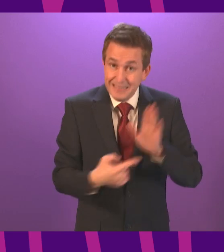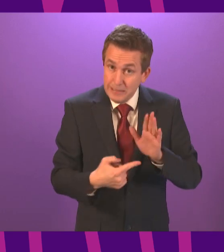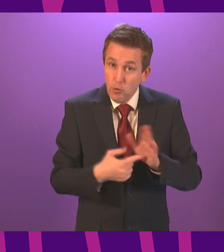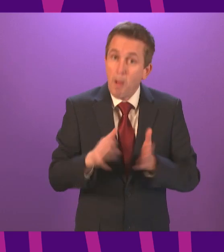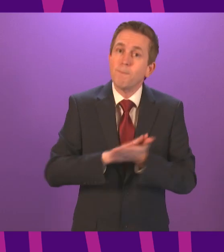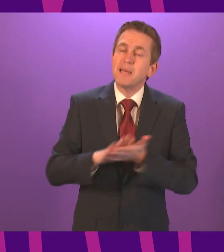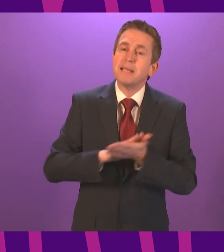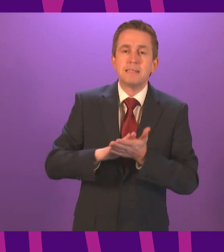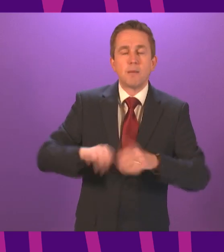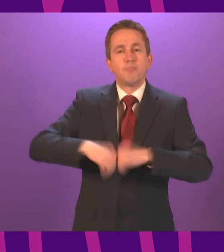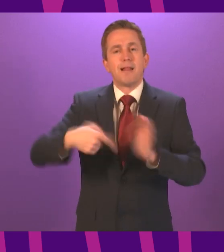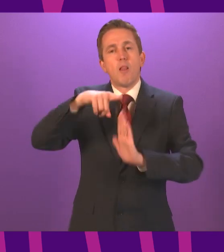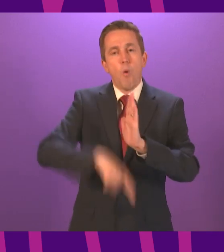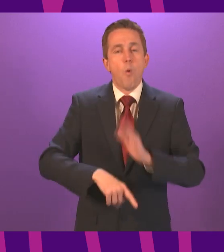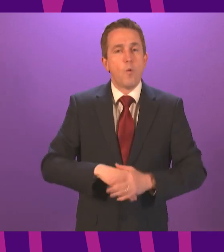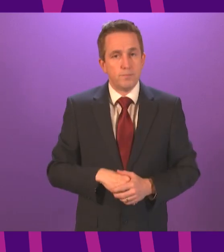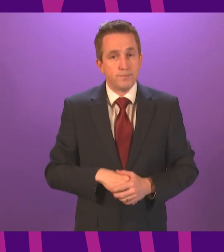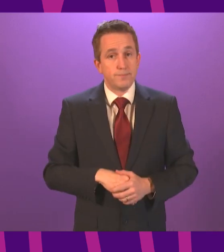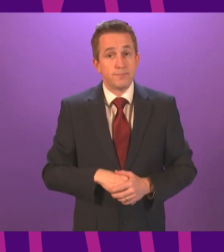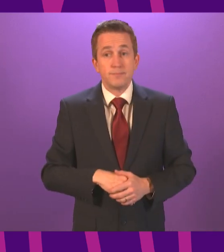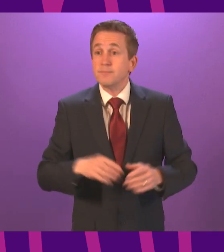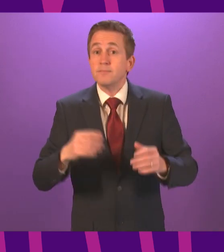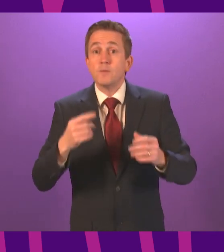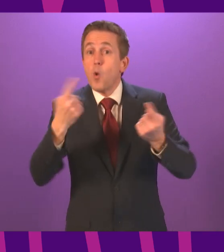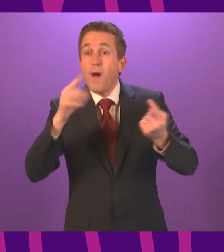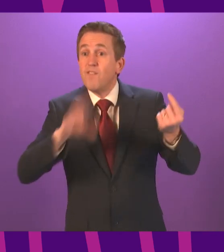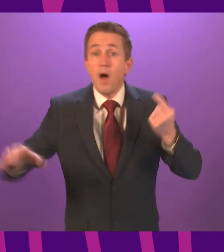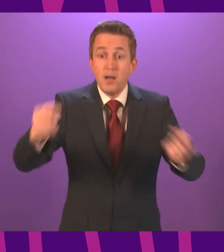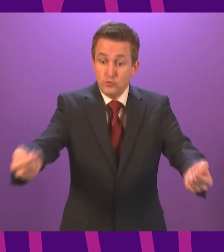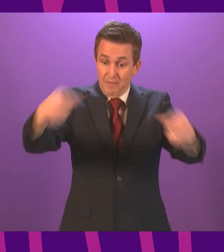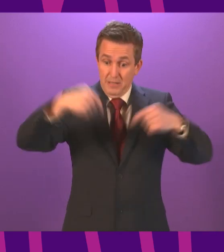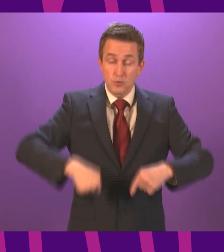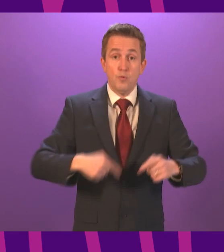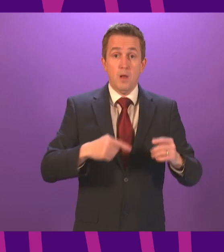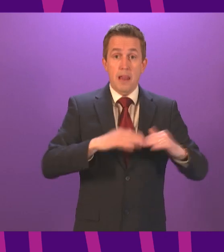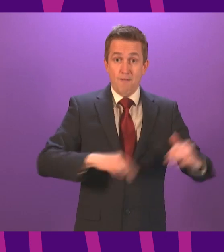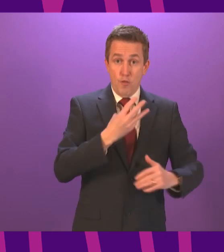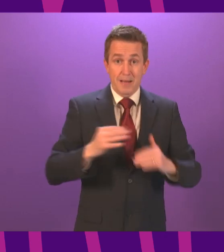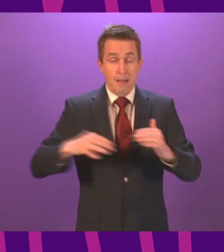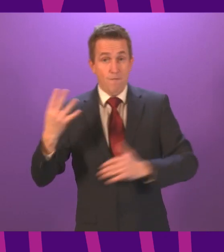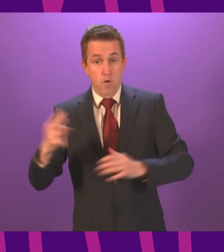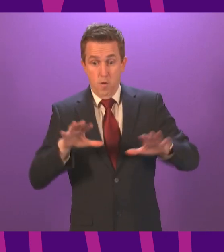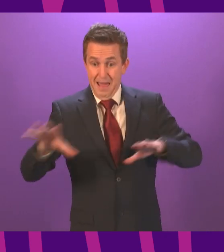travelling into level 3 and 4 areas. Is the First Minister confident that, by 6 o’clock